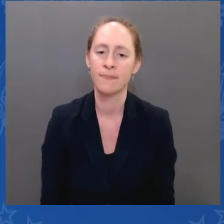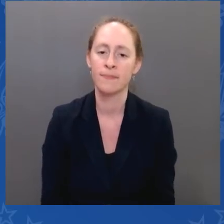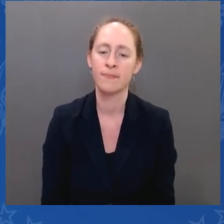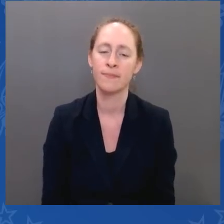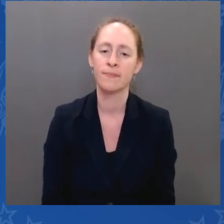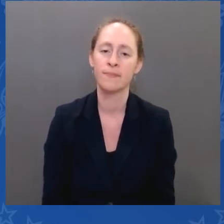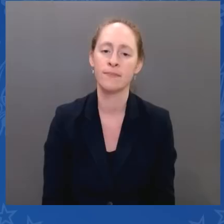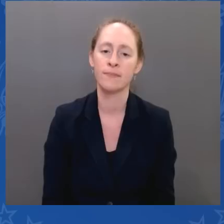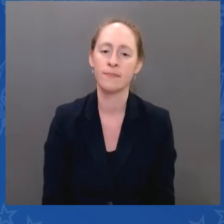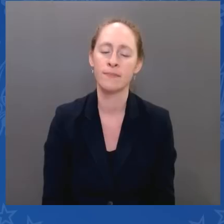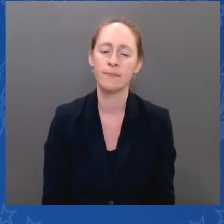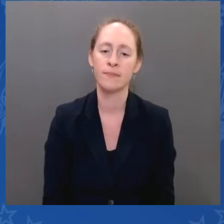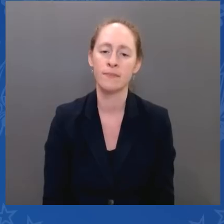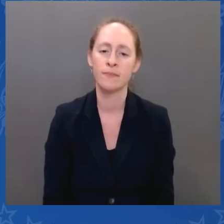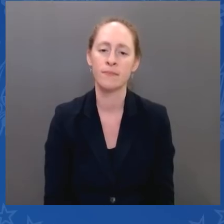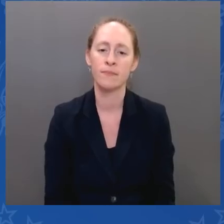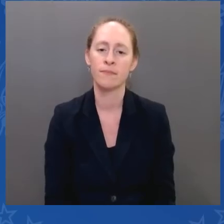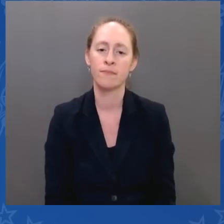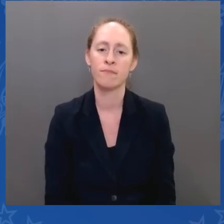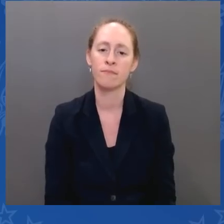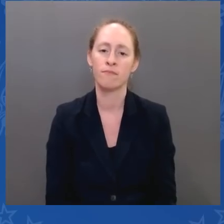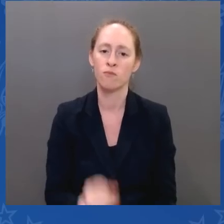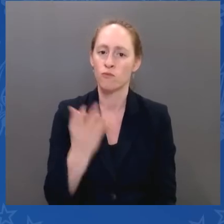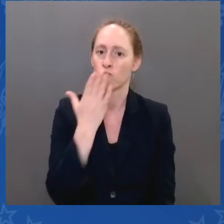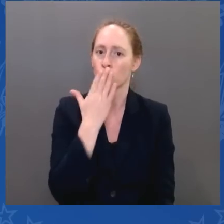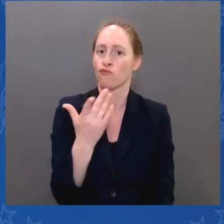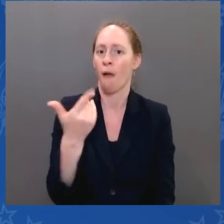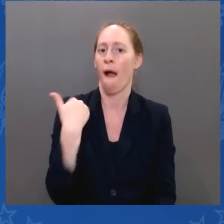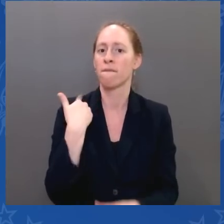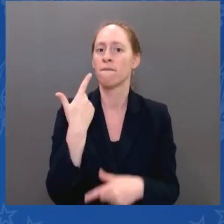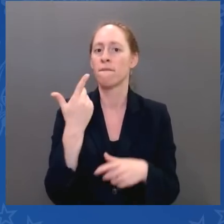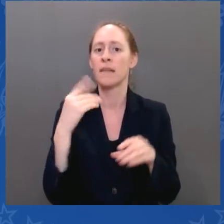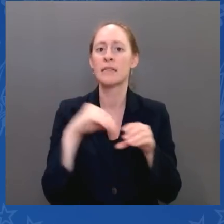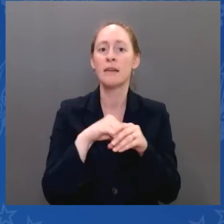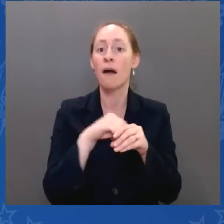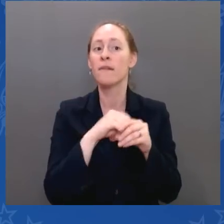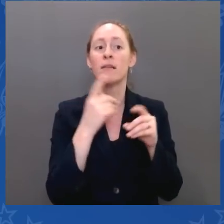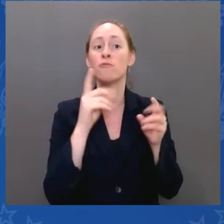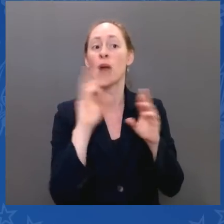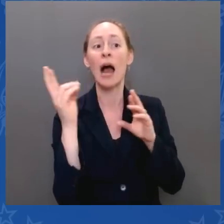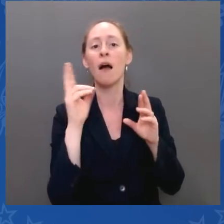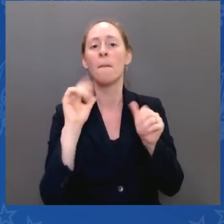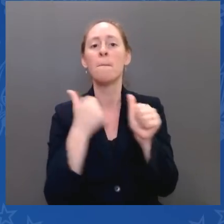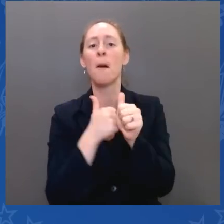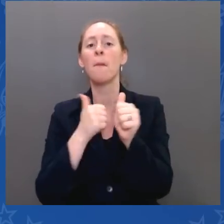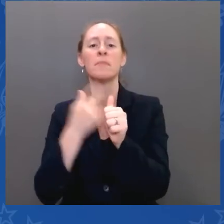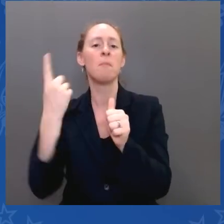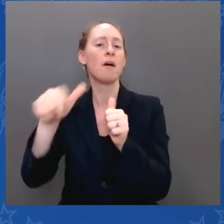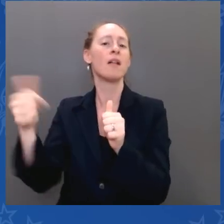Looking forward, we expect gas prices to decline further. However, as you noted, they are still too high.